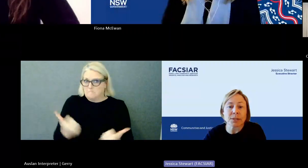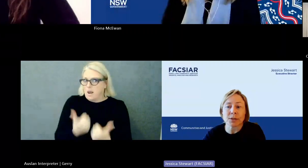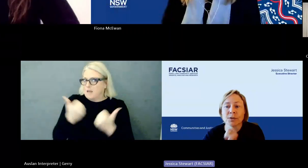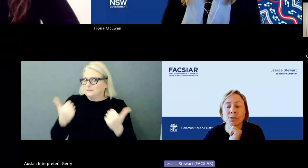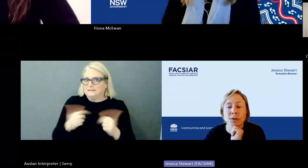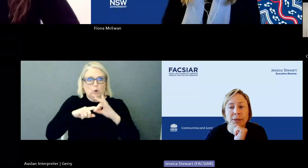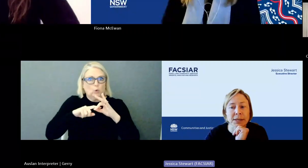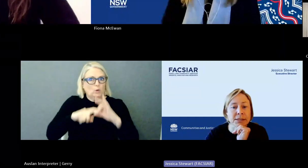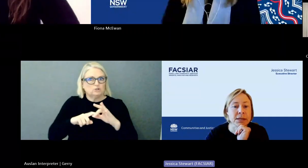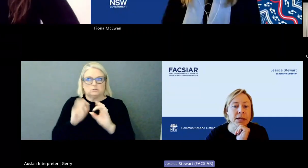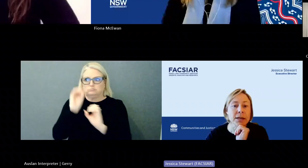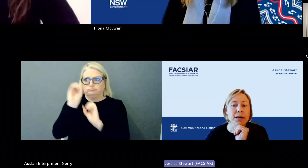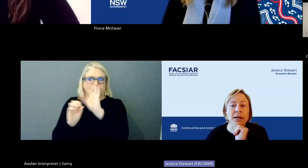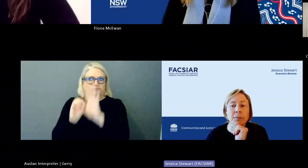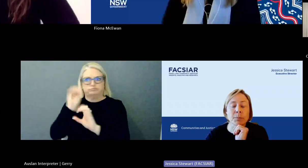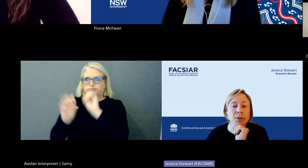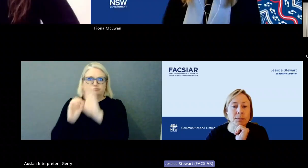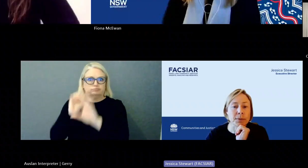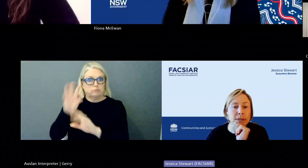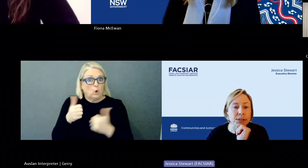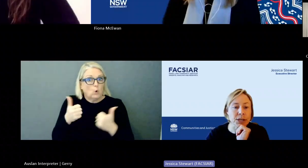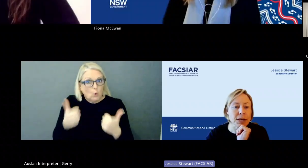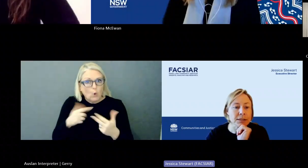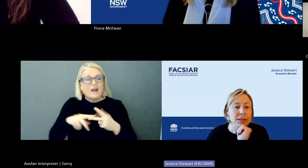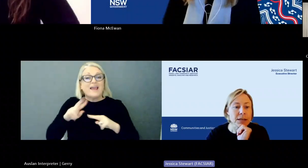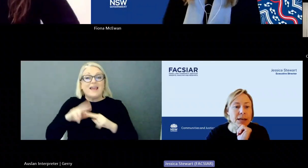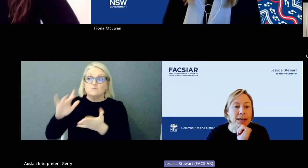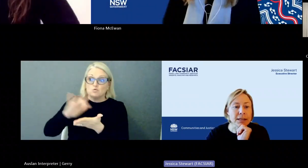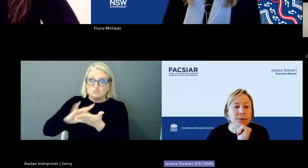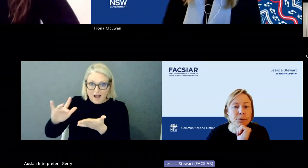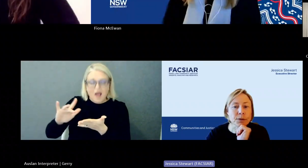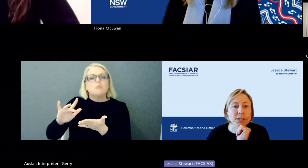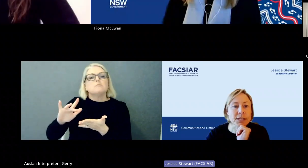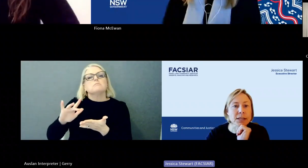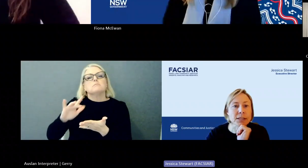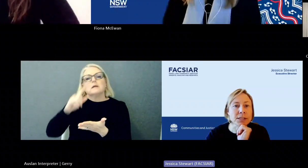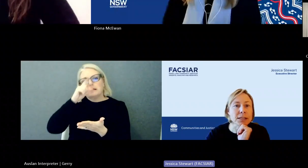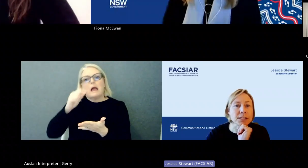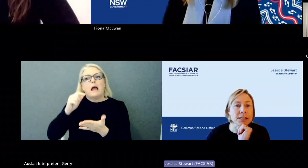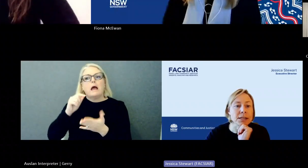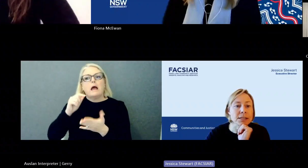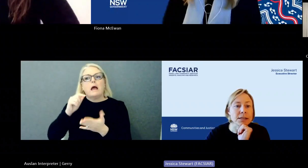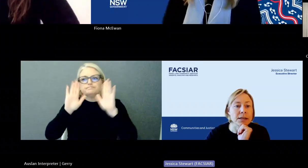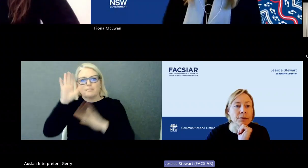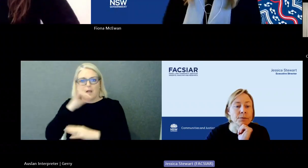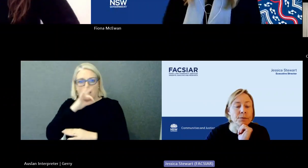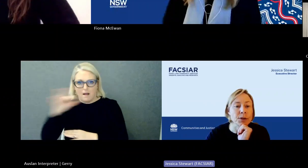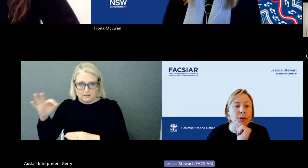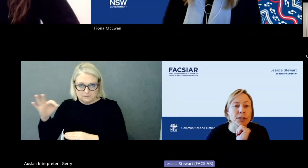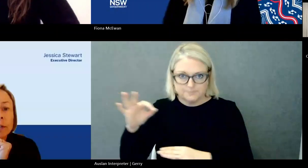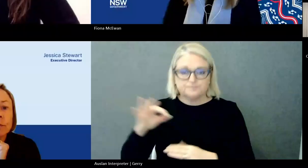I'll come to those, so please put them in the chat. And firstly, I'd just like to ask Fiona,